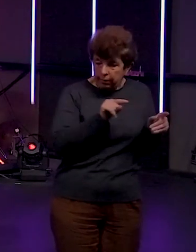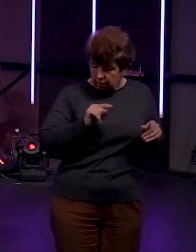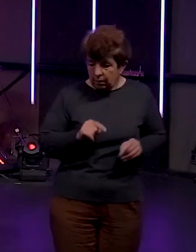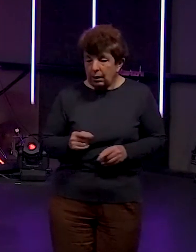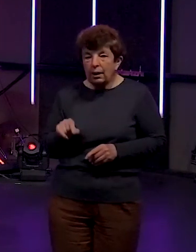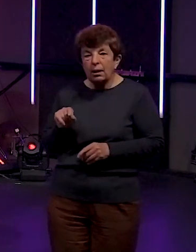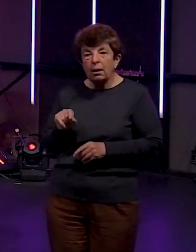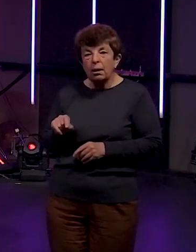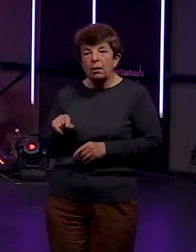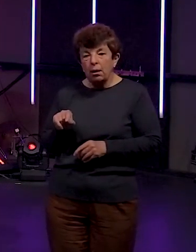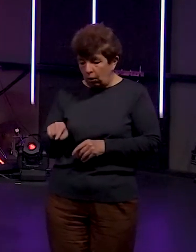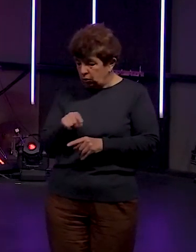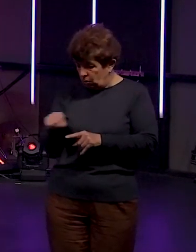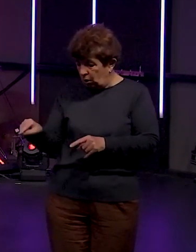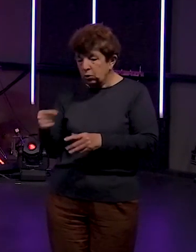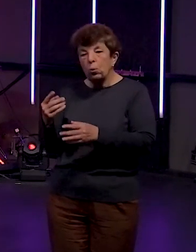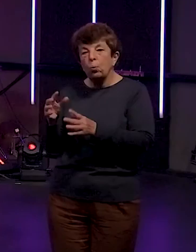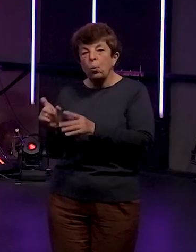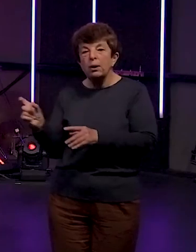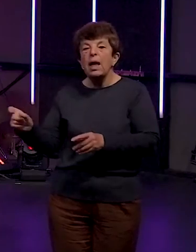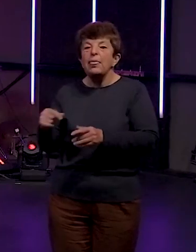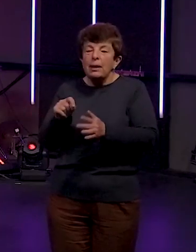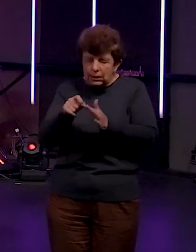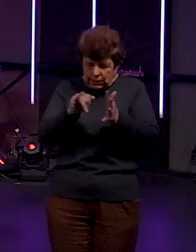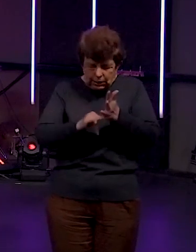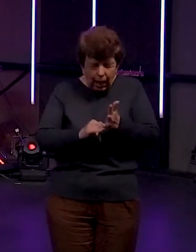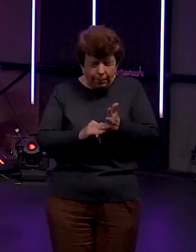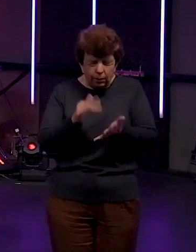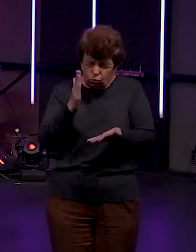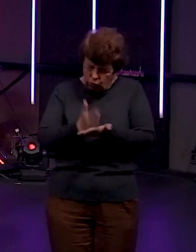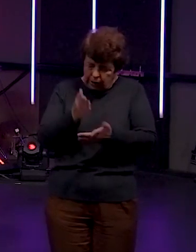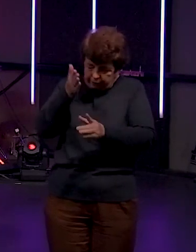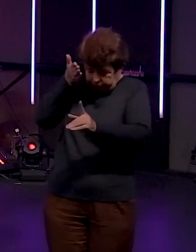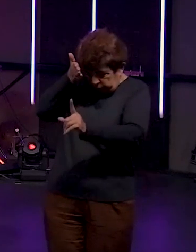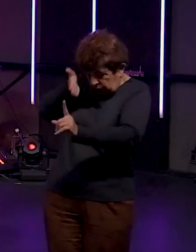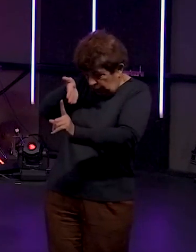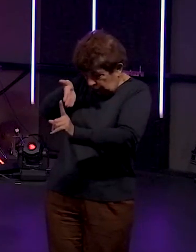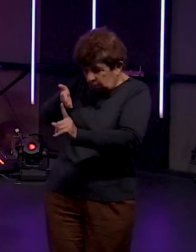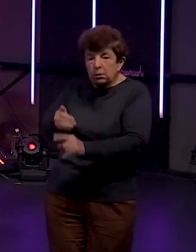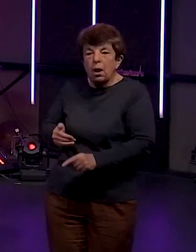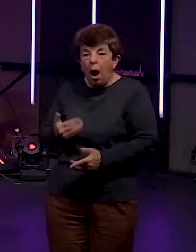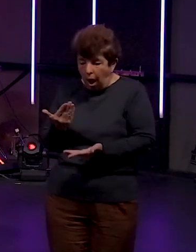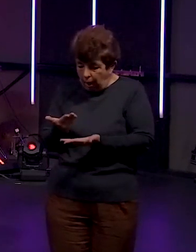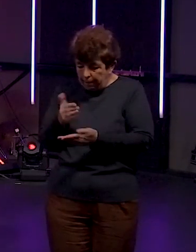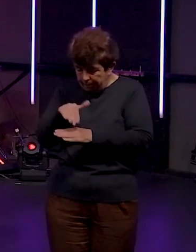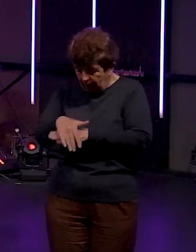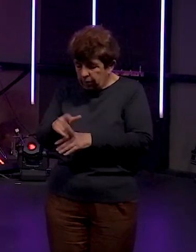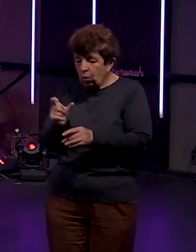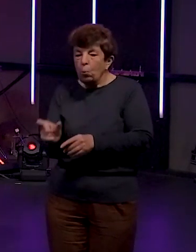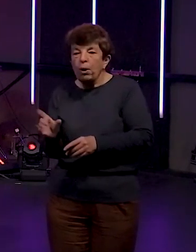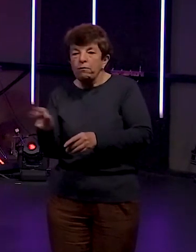occur. So this Psalm is very much centered around the Word of God.